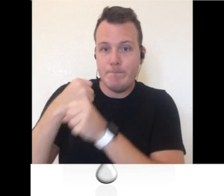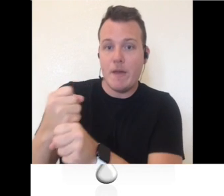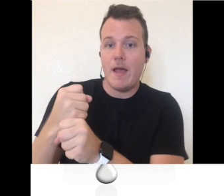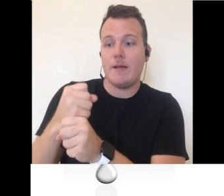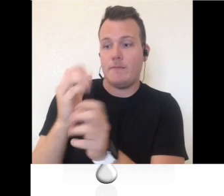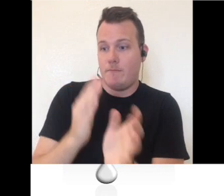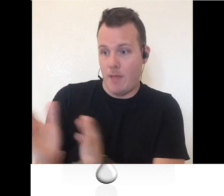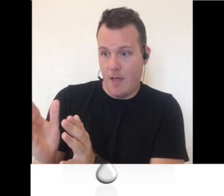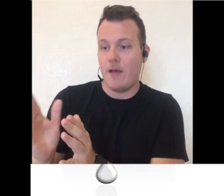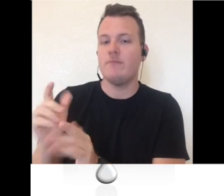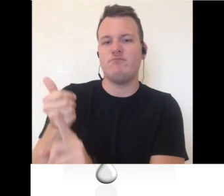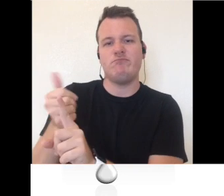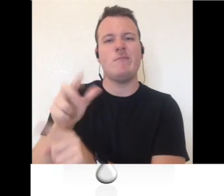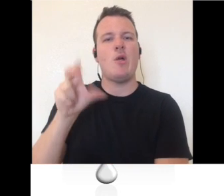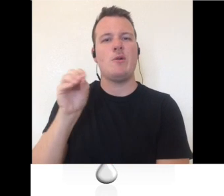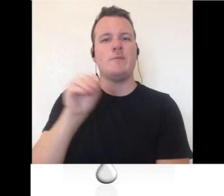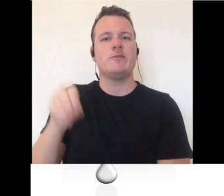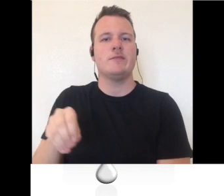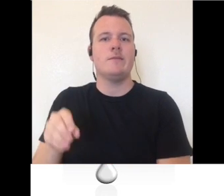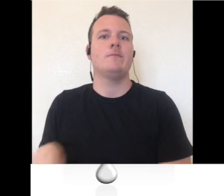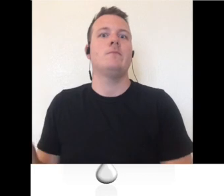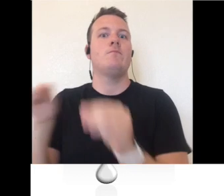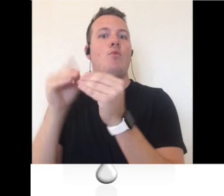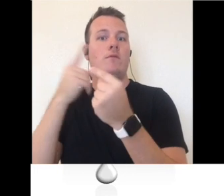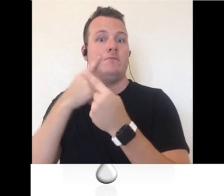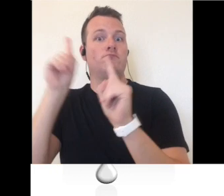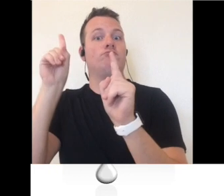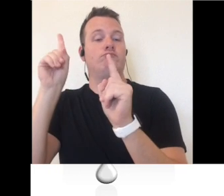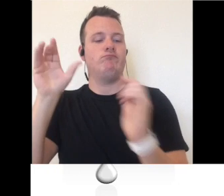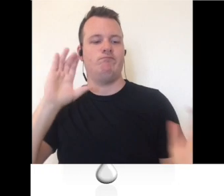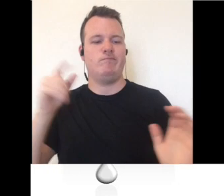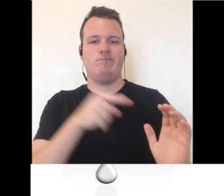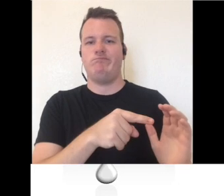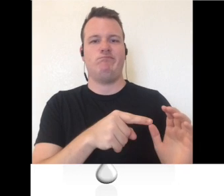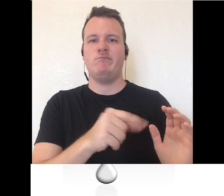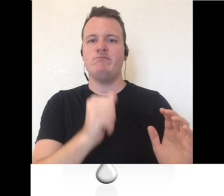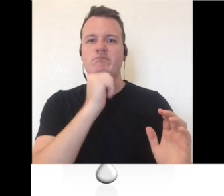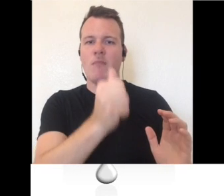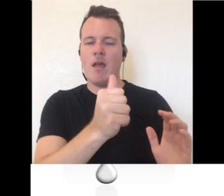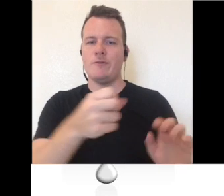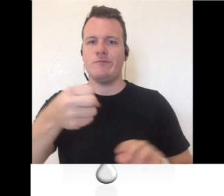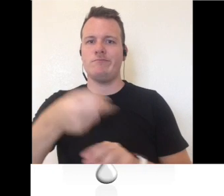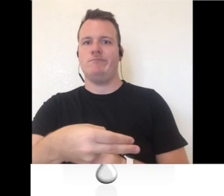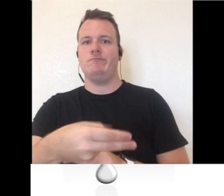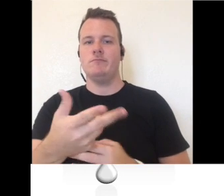the ones that do a business plan are- are about 30% more successful than the ones